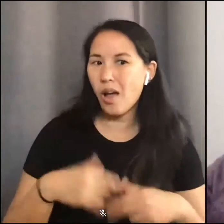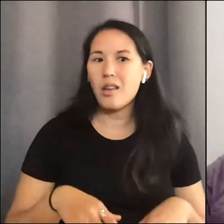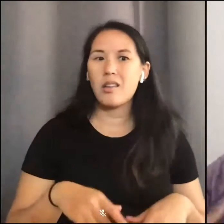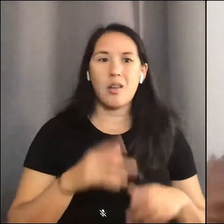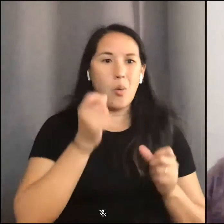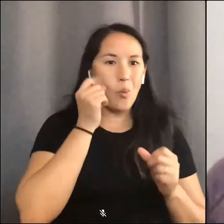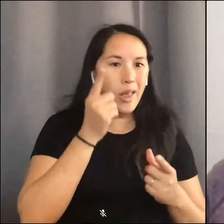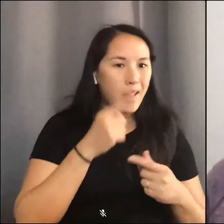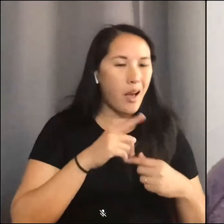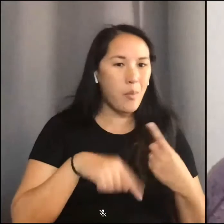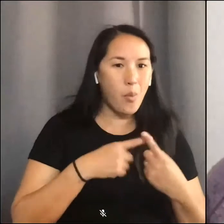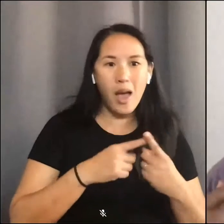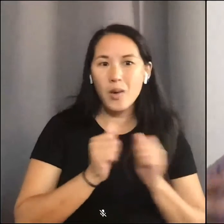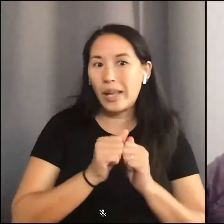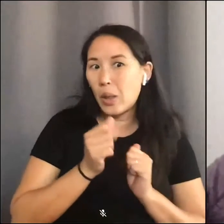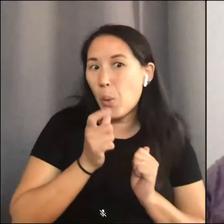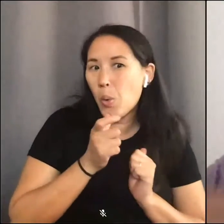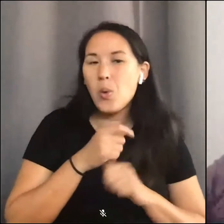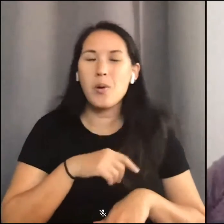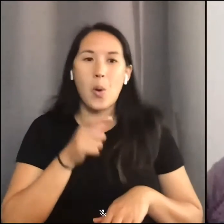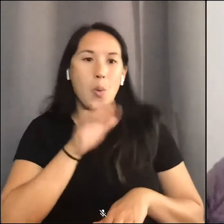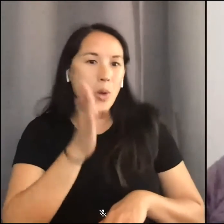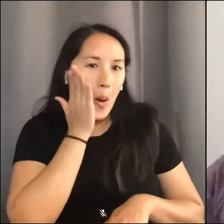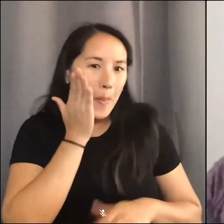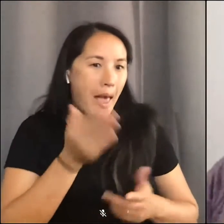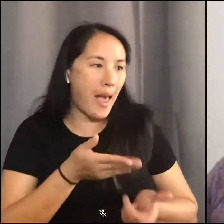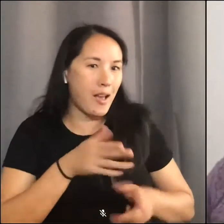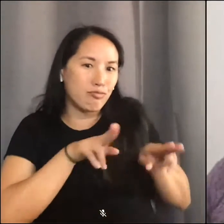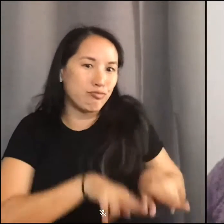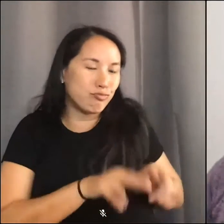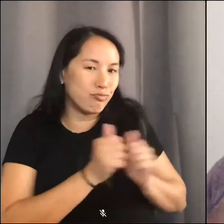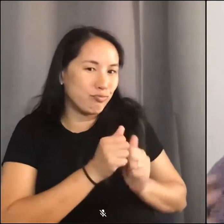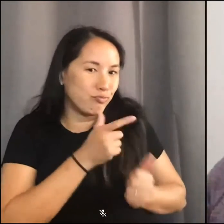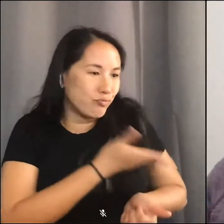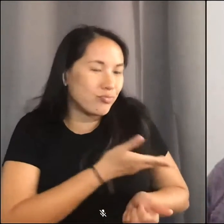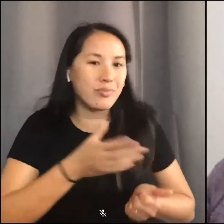um and those kind of things and this is you you take the time to write this or to script this out